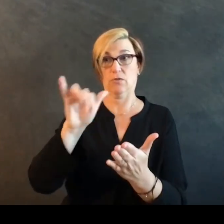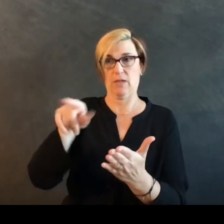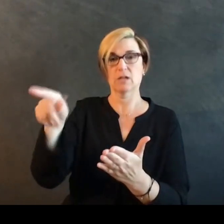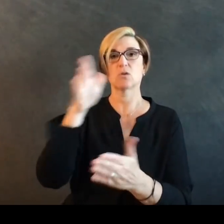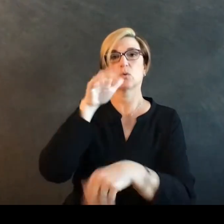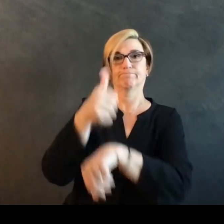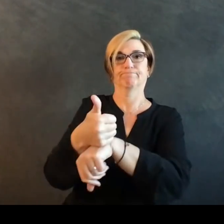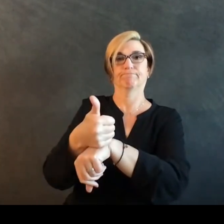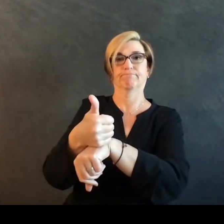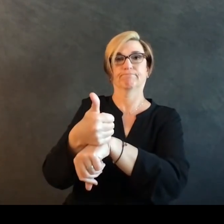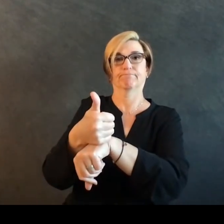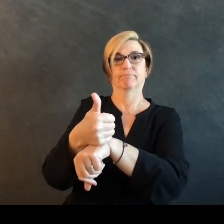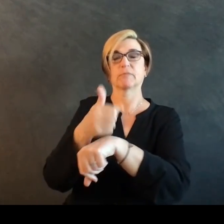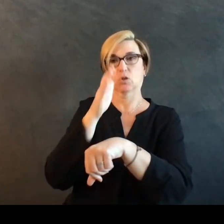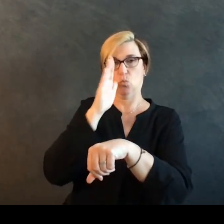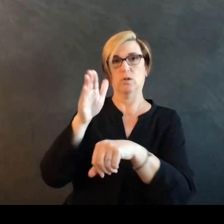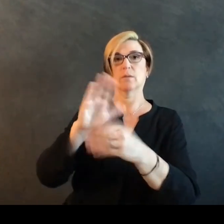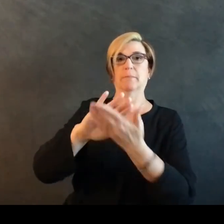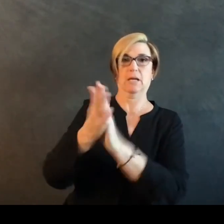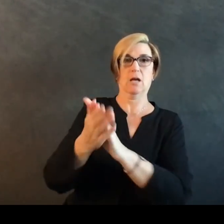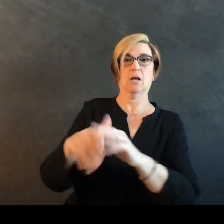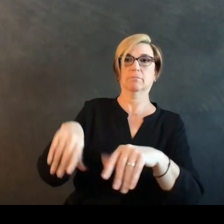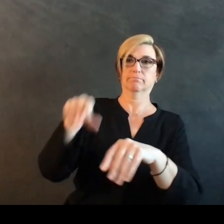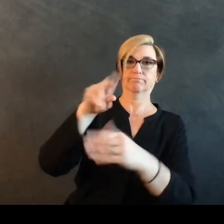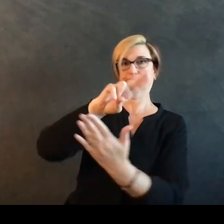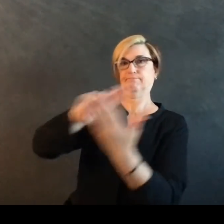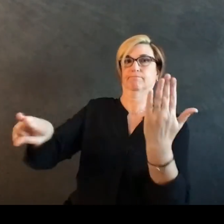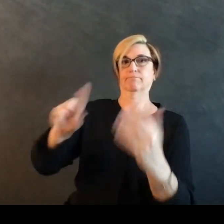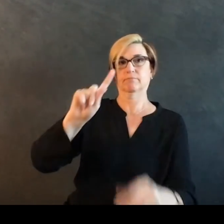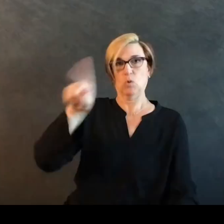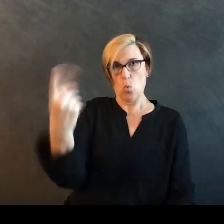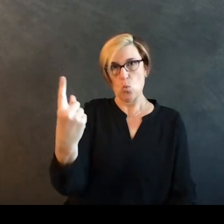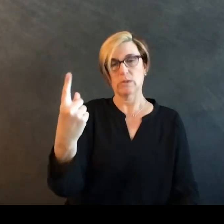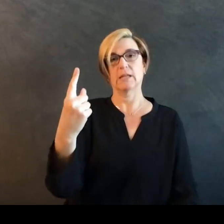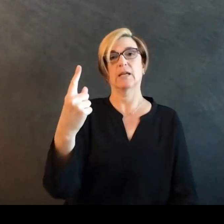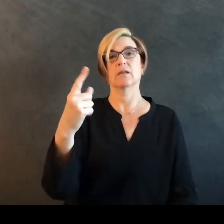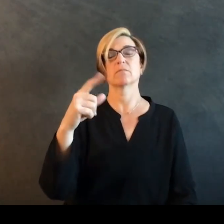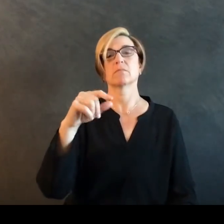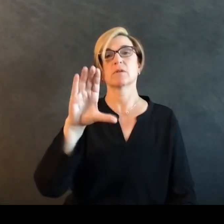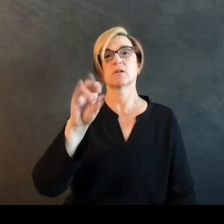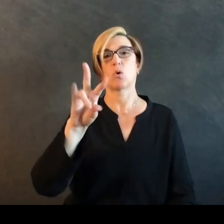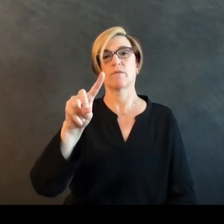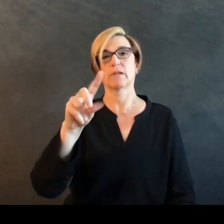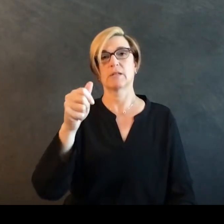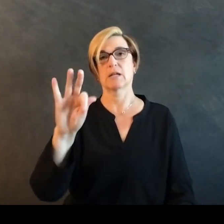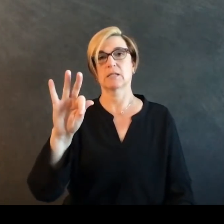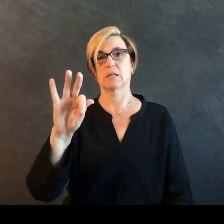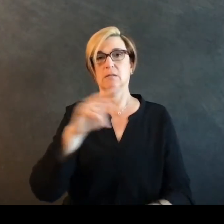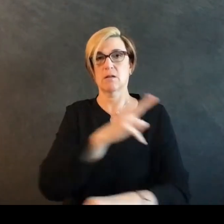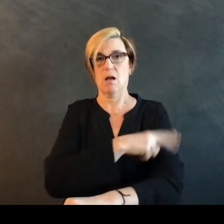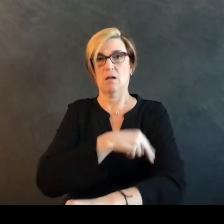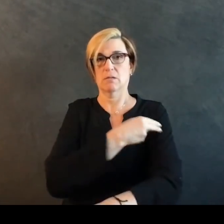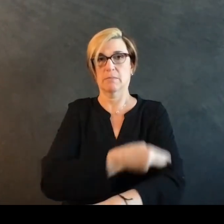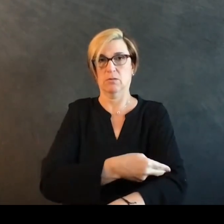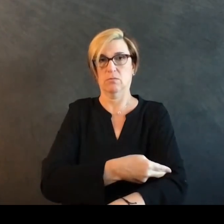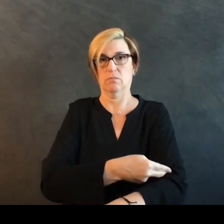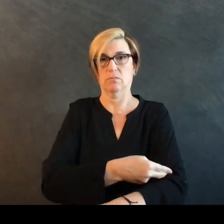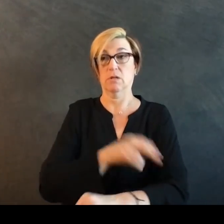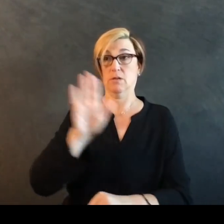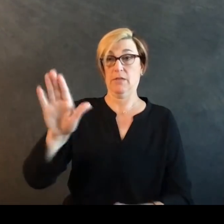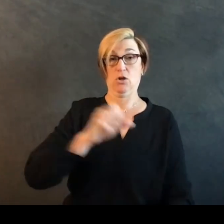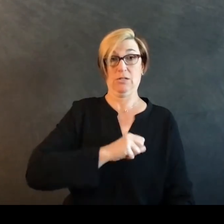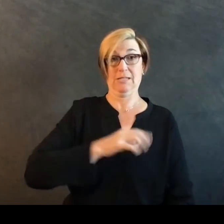covet 19 hospital and it's going to be staffed by the military and by the